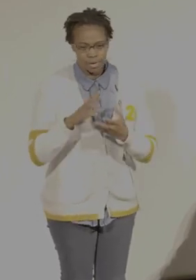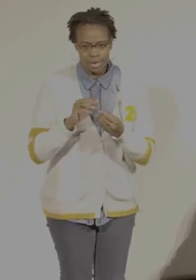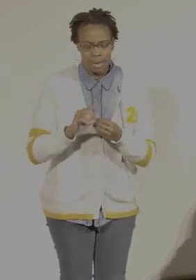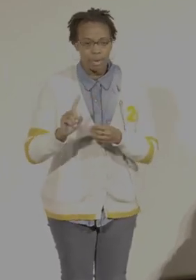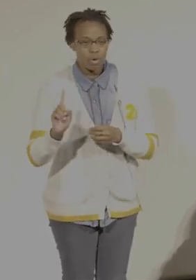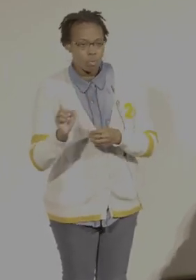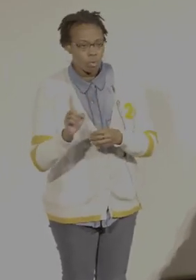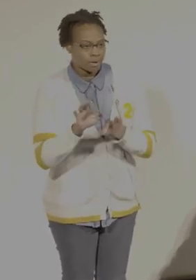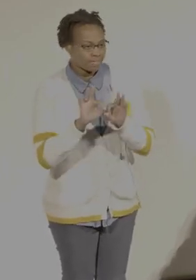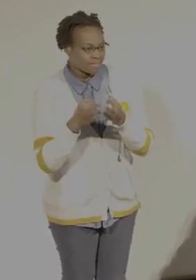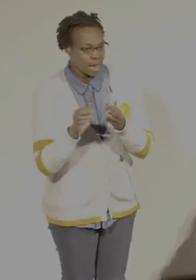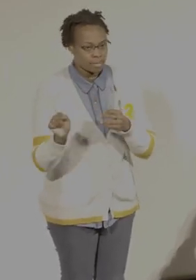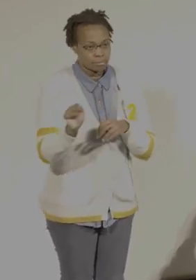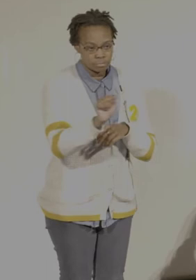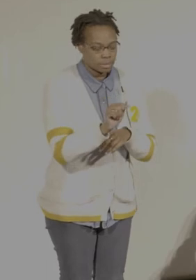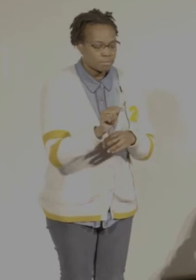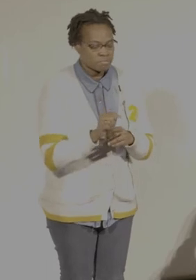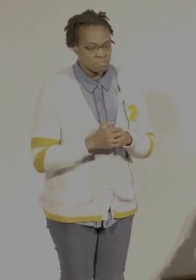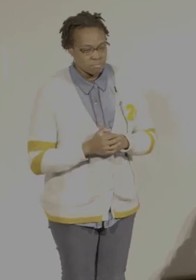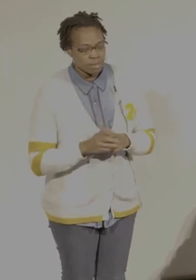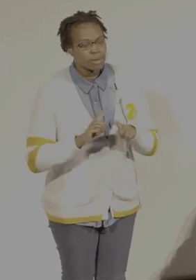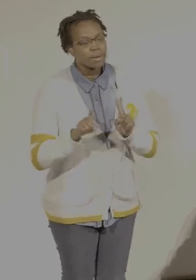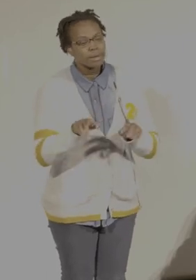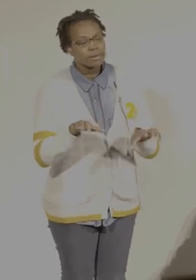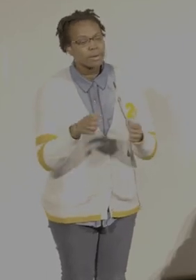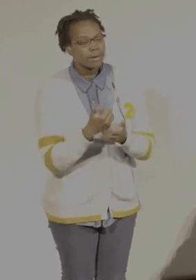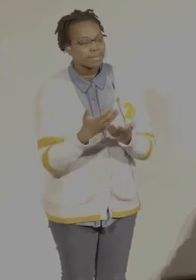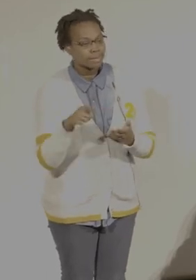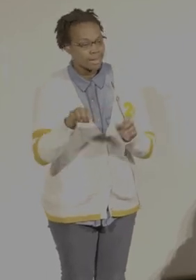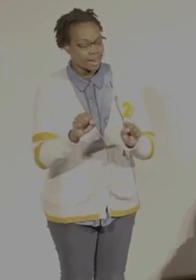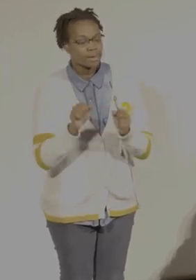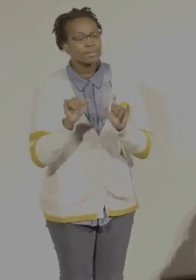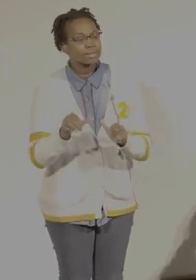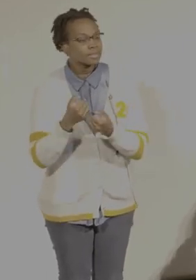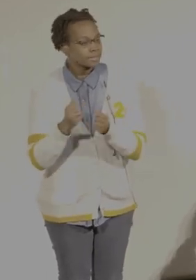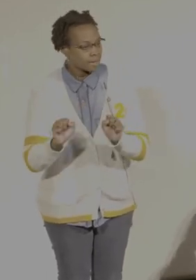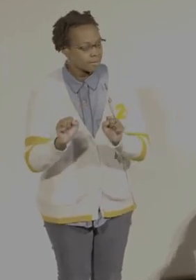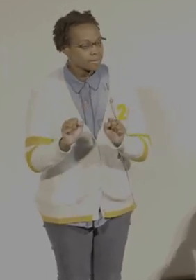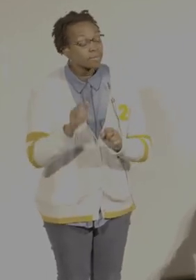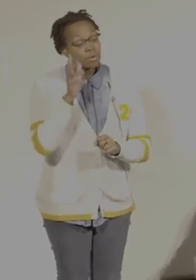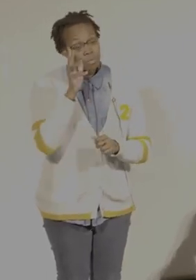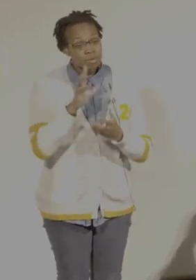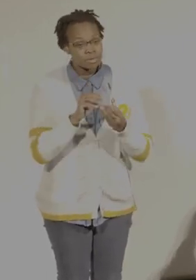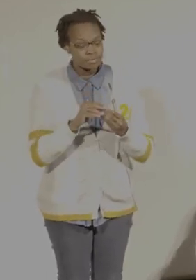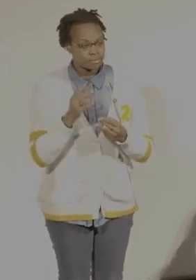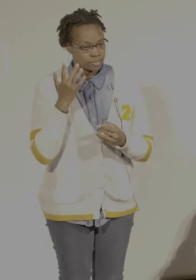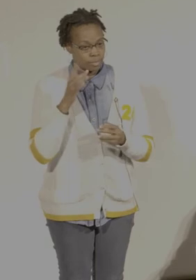of Alexei's family members but they are doing everything they need to do to stay safe. And I will say because it's been reported in the press